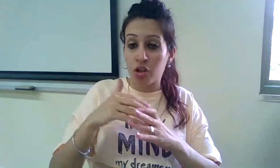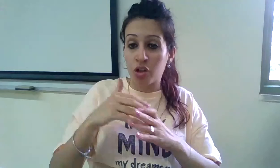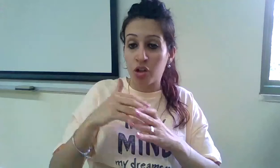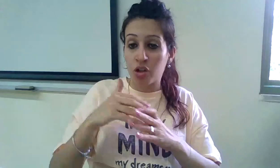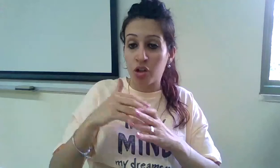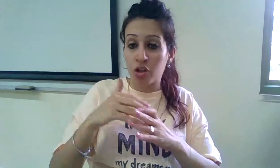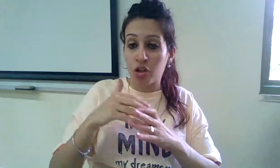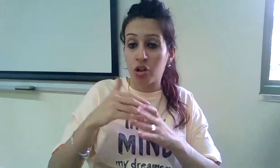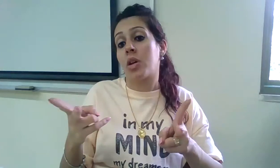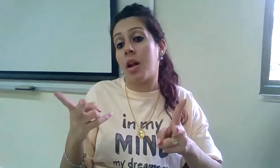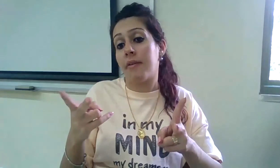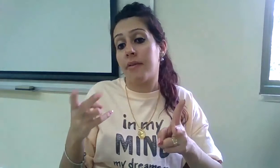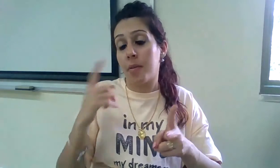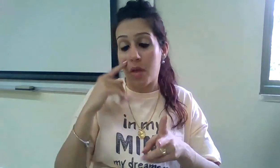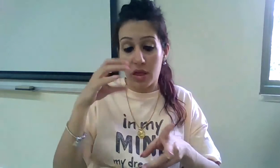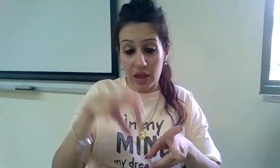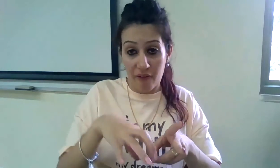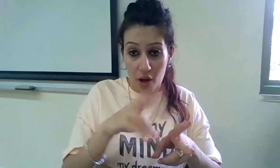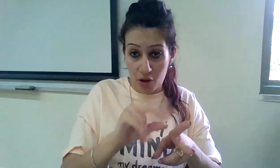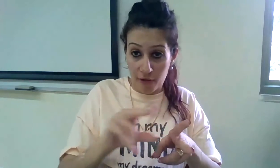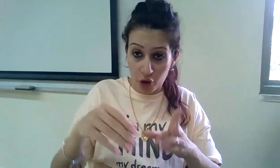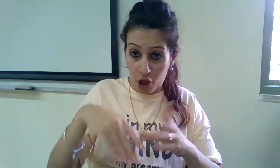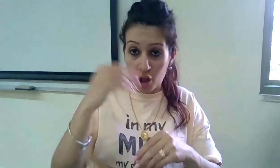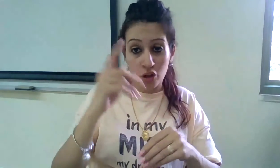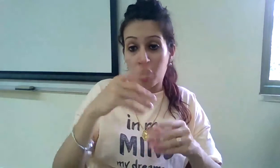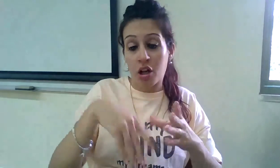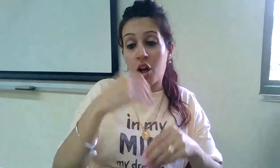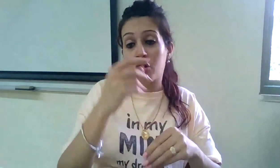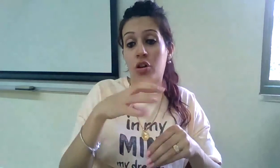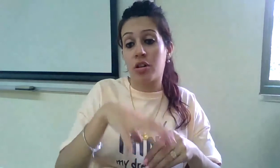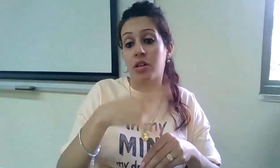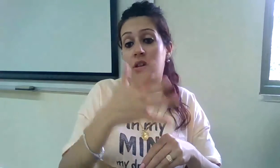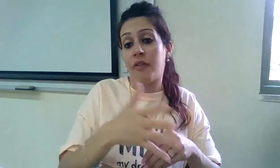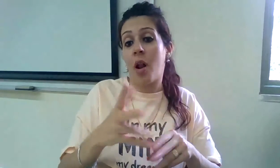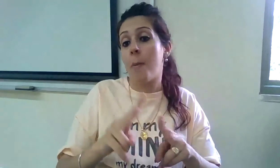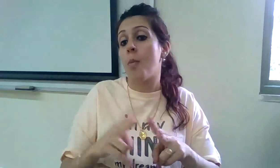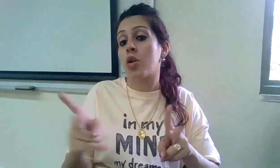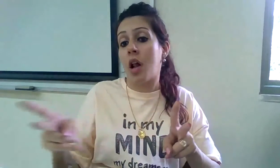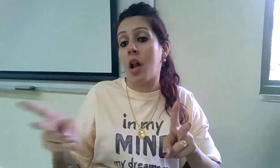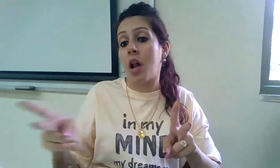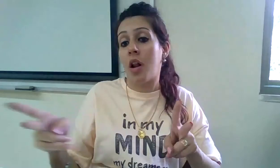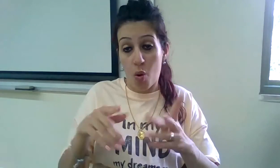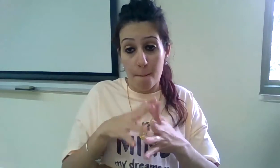So I think this is a great opportunity to rethink. You know that in many countries they are